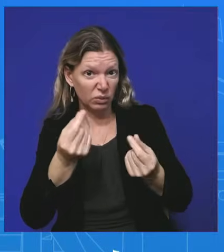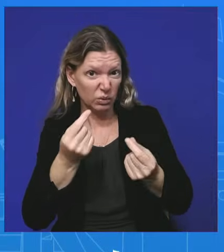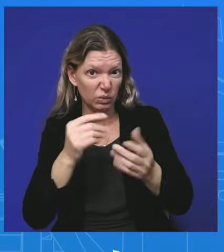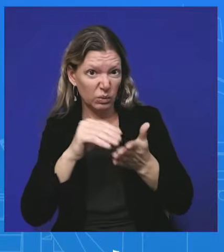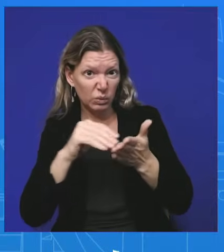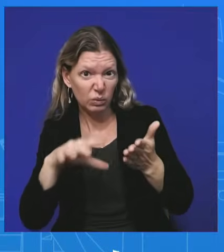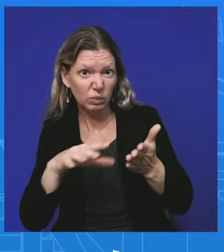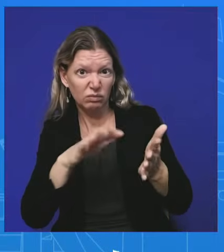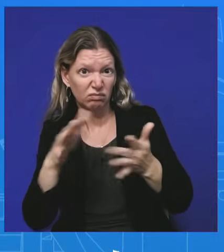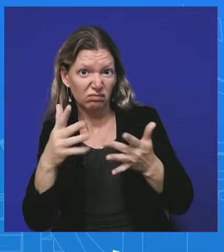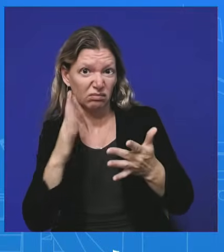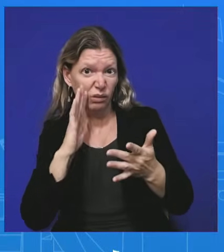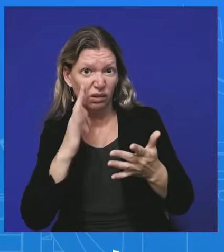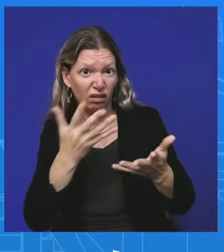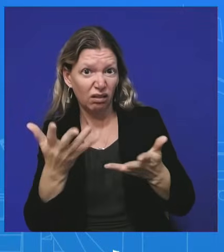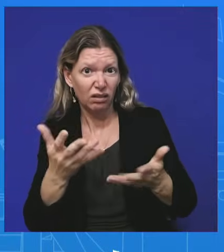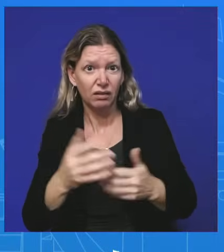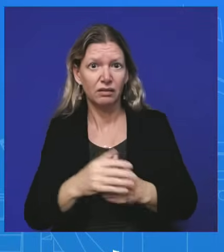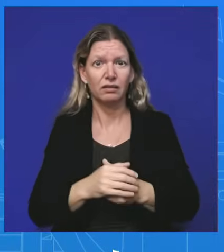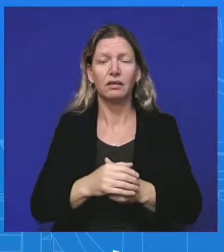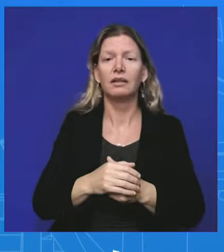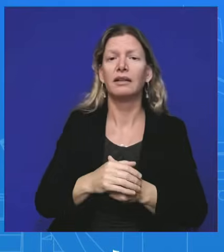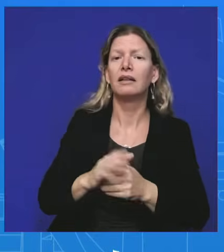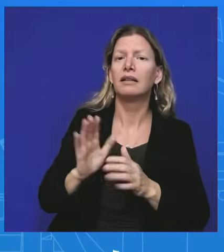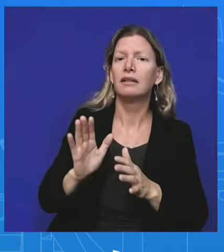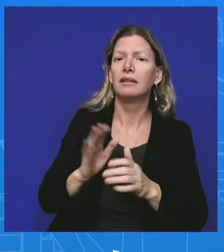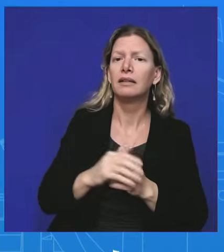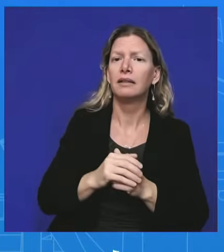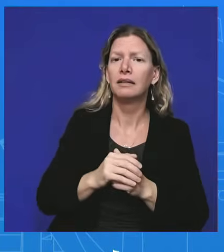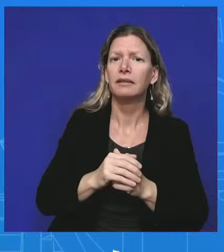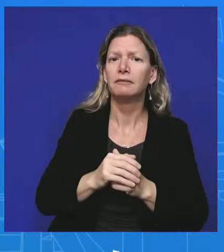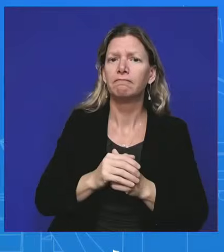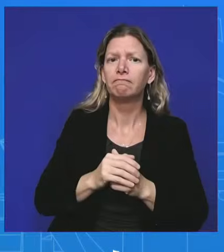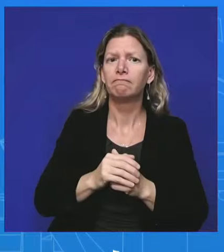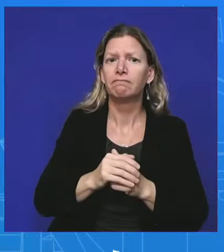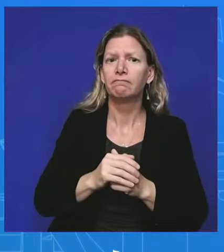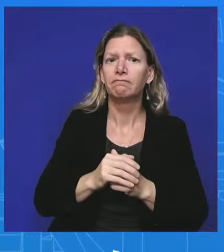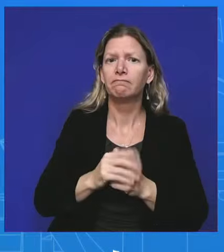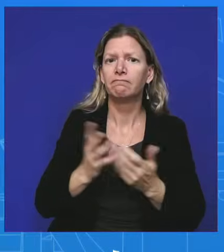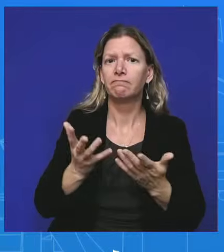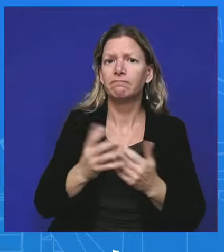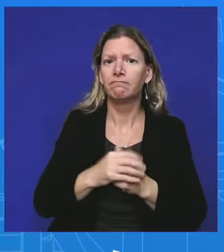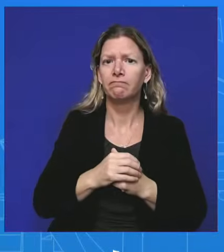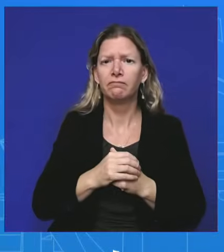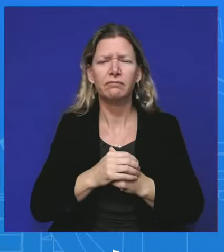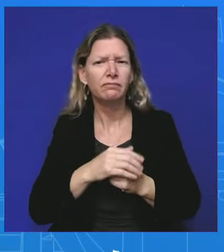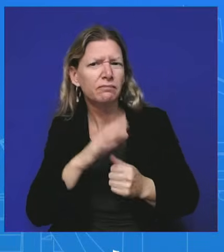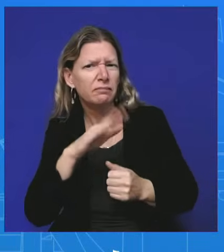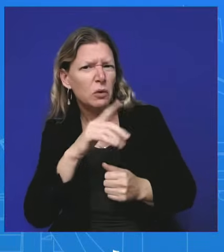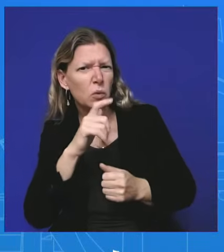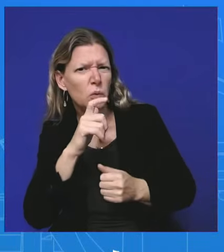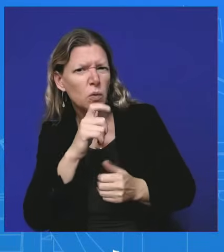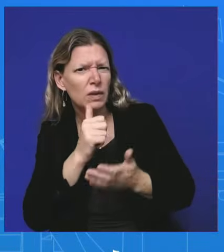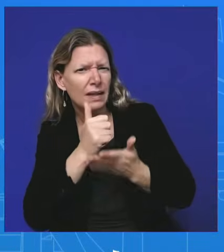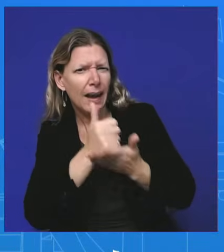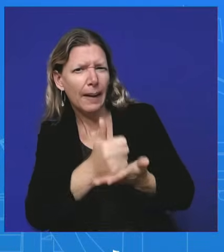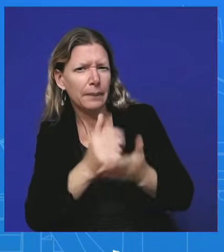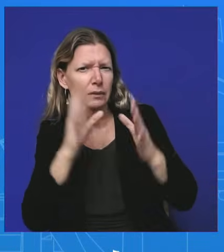Go ahead. The Press: Who's helping him craft his speech? Ms. Jean-Pierre: He's been doing it himself along with his senior advisors all week. The Press: Which advisors?